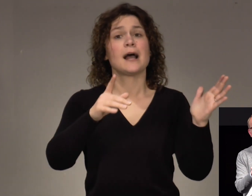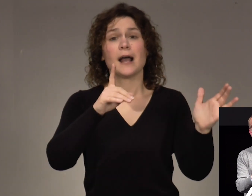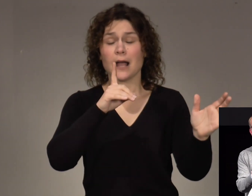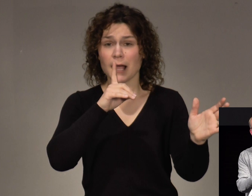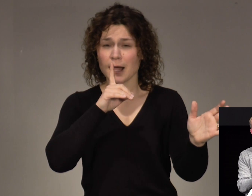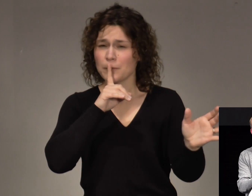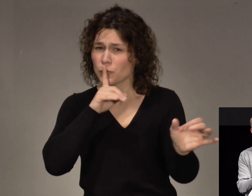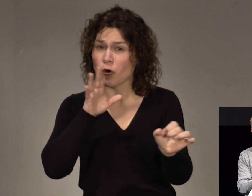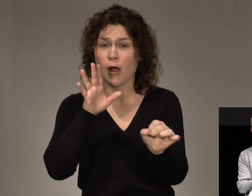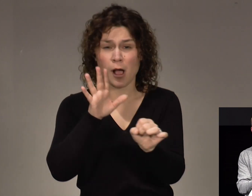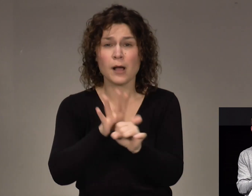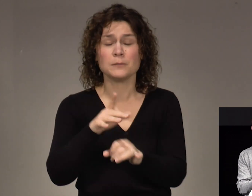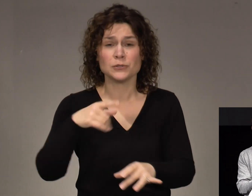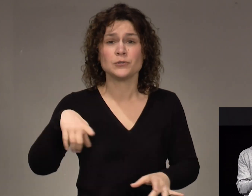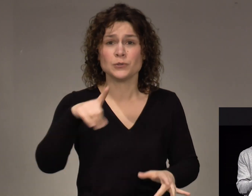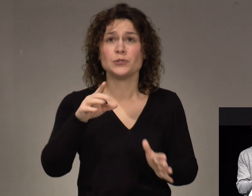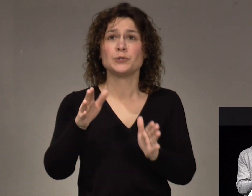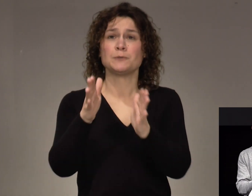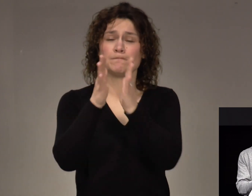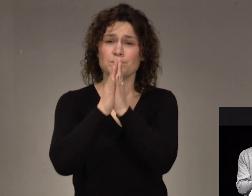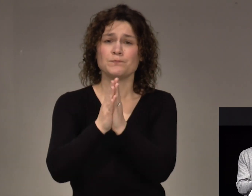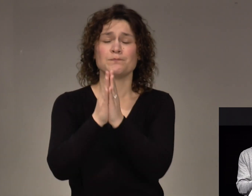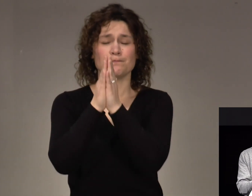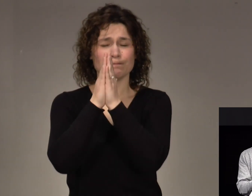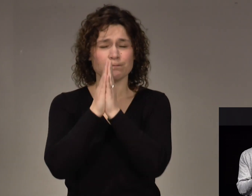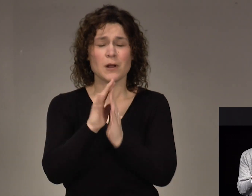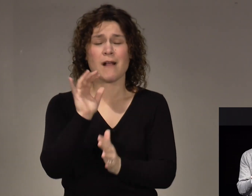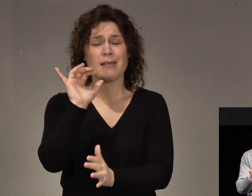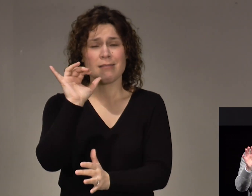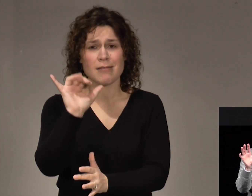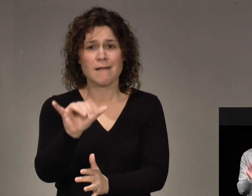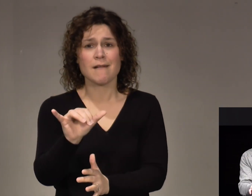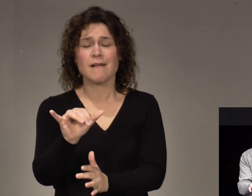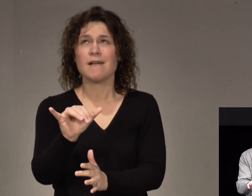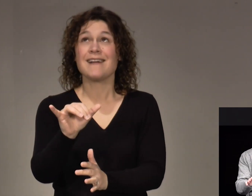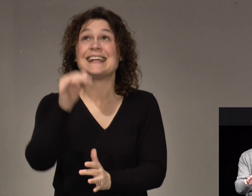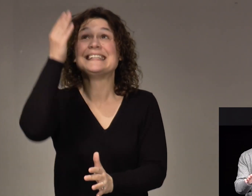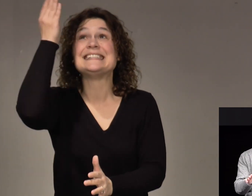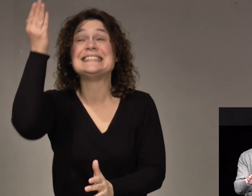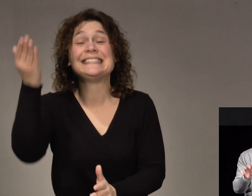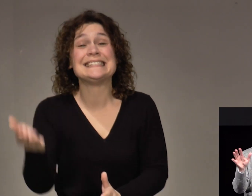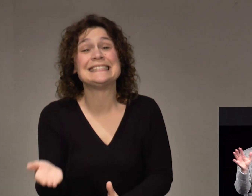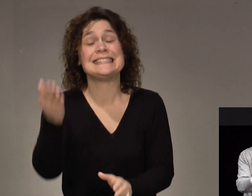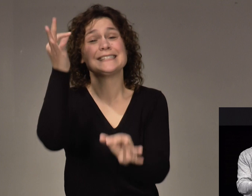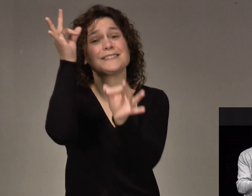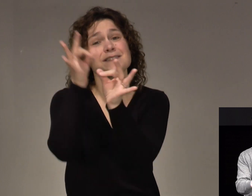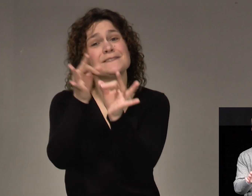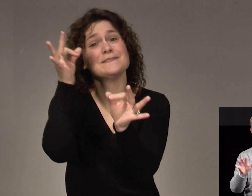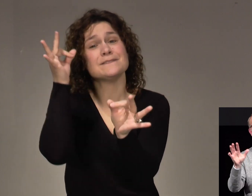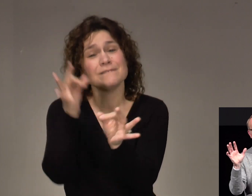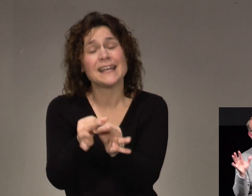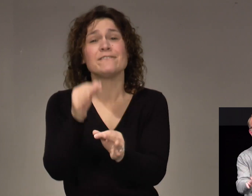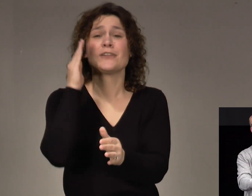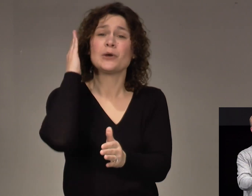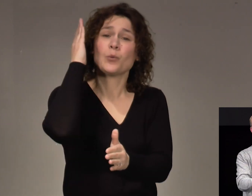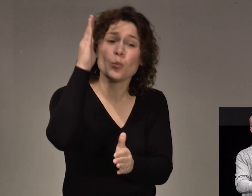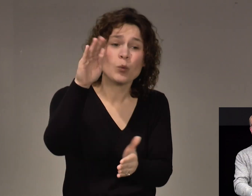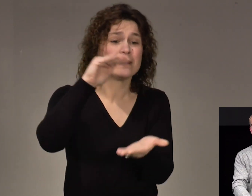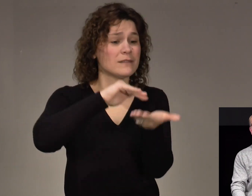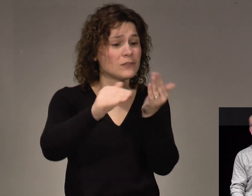will pray that prayer, He is faithful and just and will forgive us our sins and